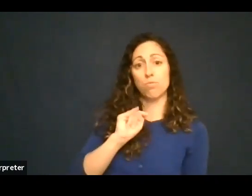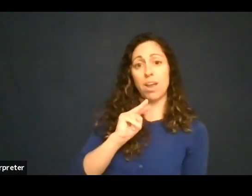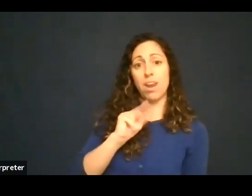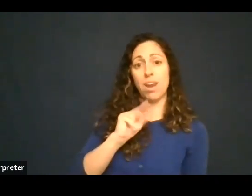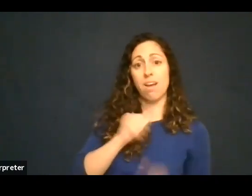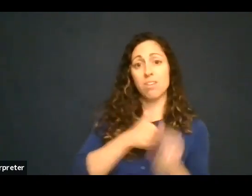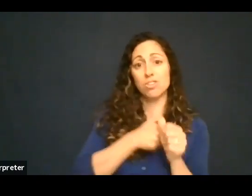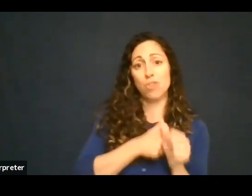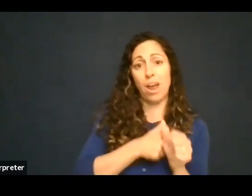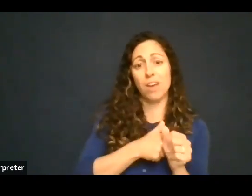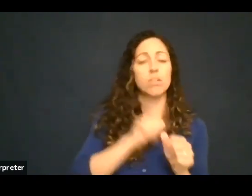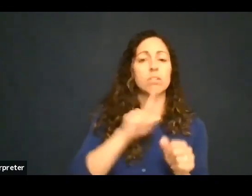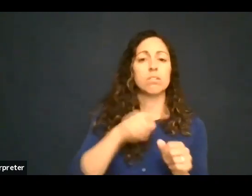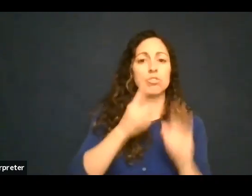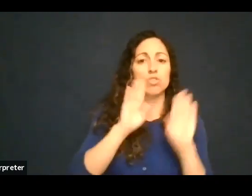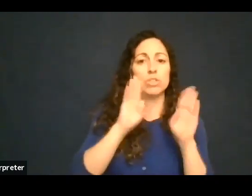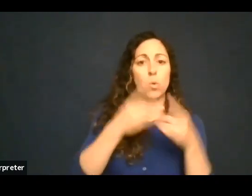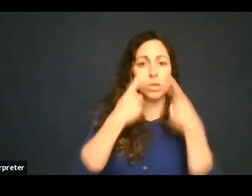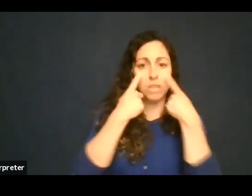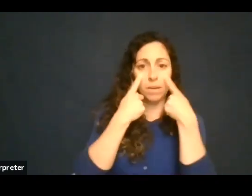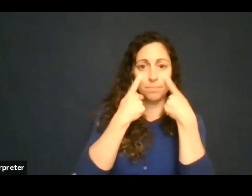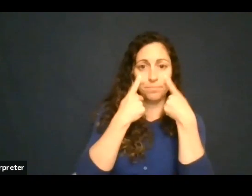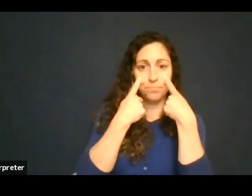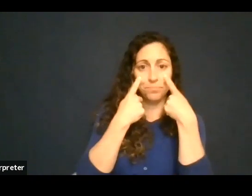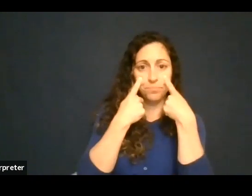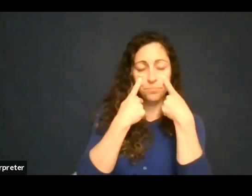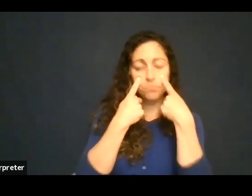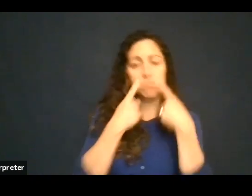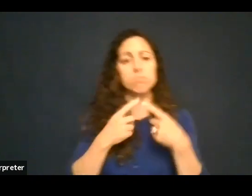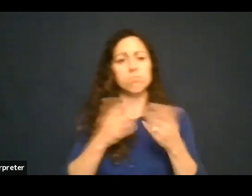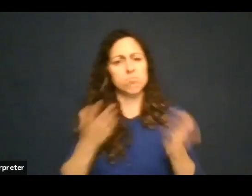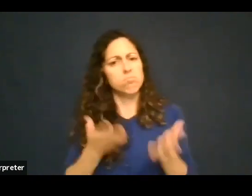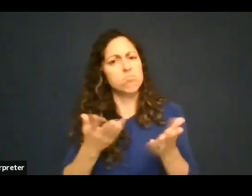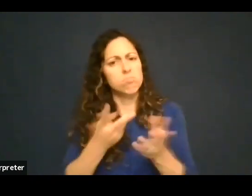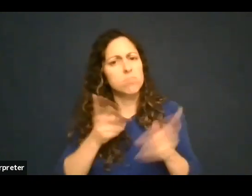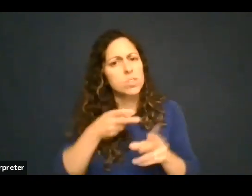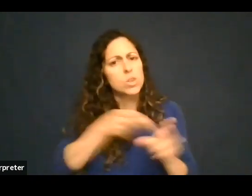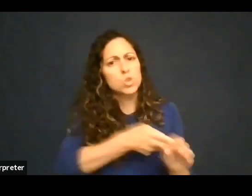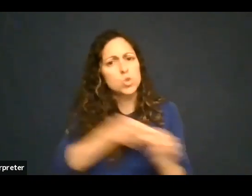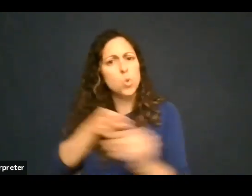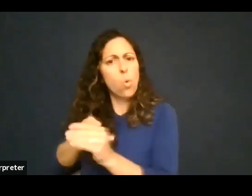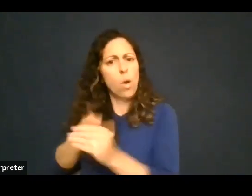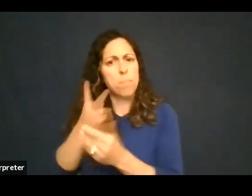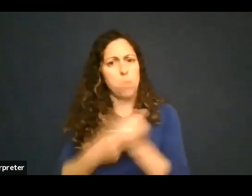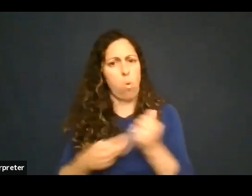So people should be encouraged to join both registers. But within our registry, we have an institutional review board